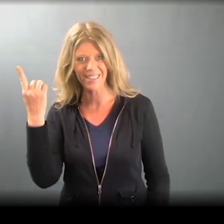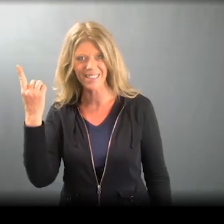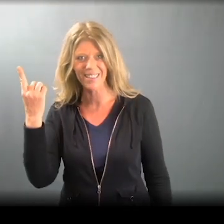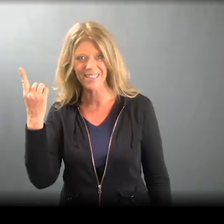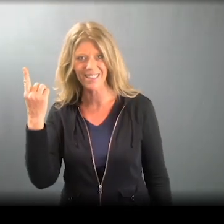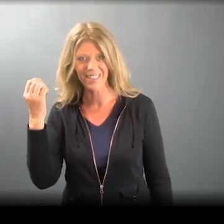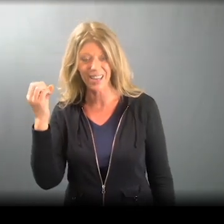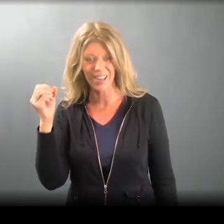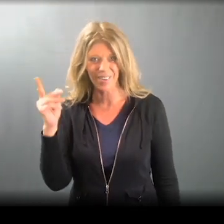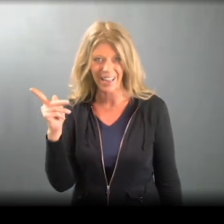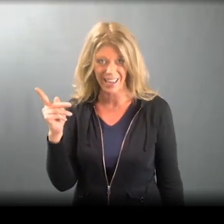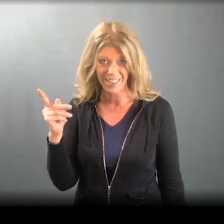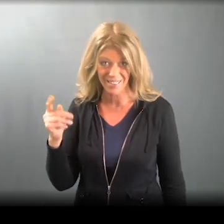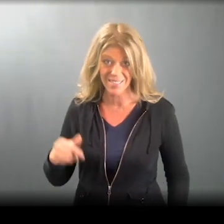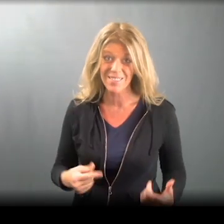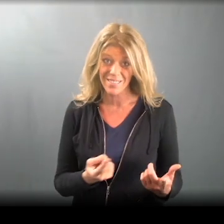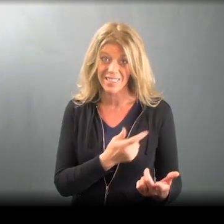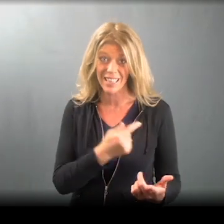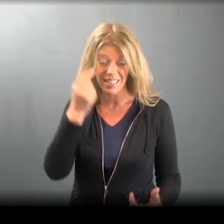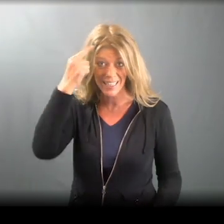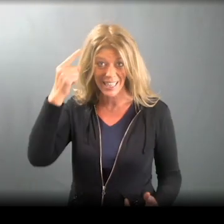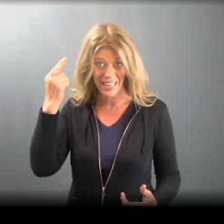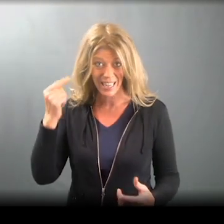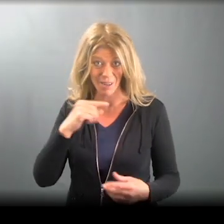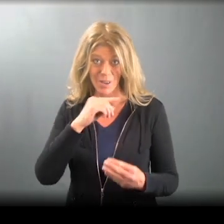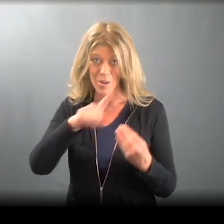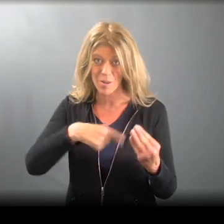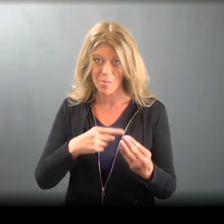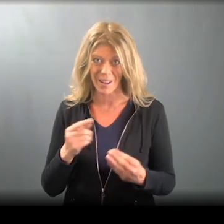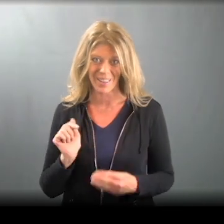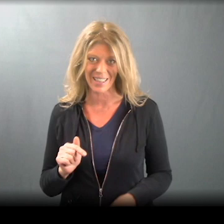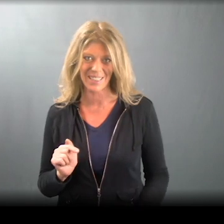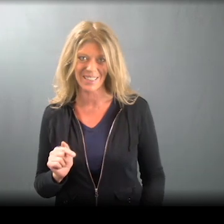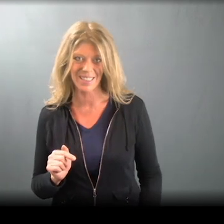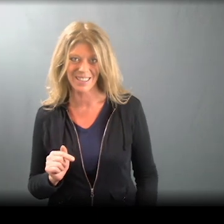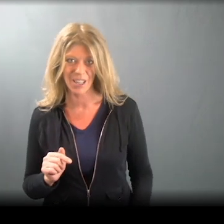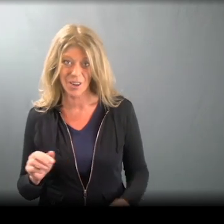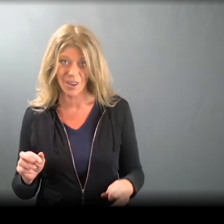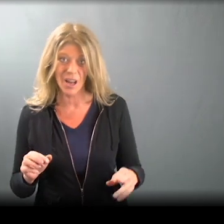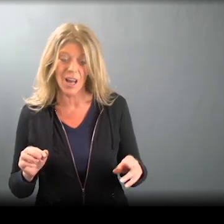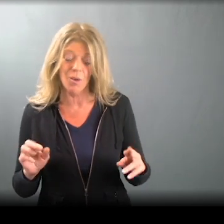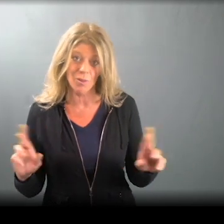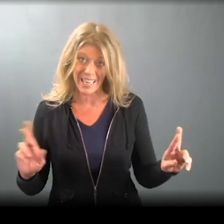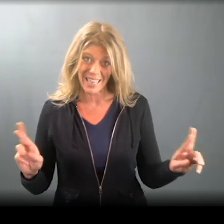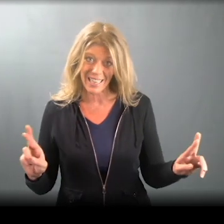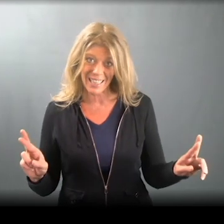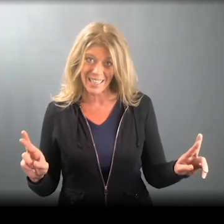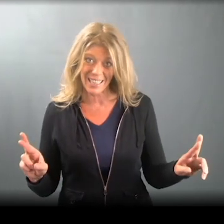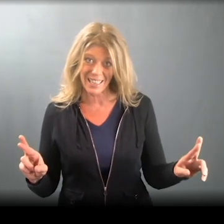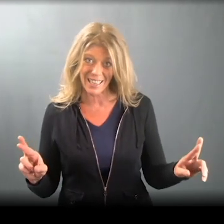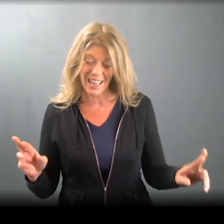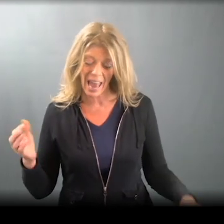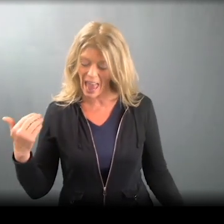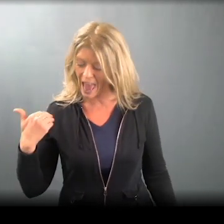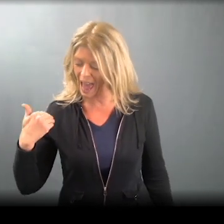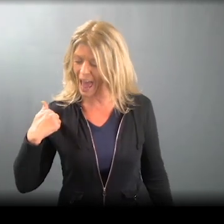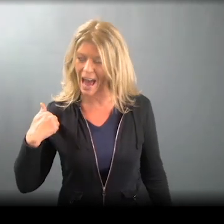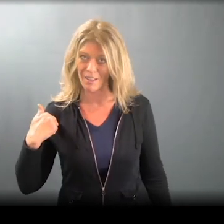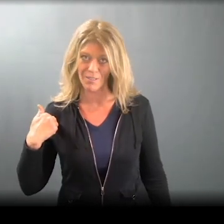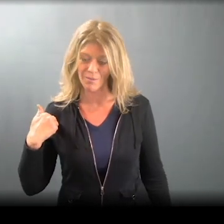Have you ever wondered if an 8 was born a lowercase g and then grew up? Okay, let's think about this. Ready? HAVE